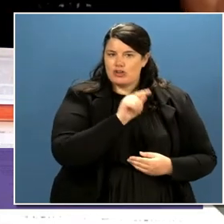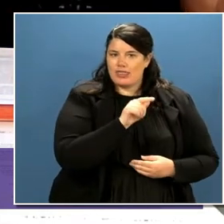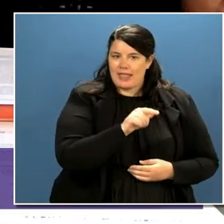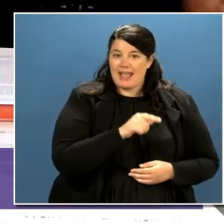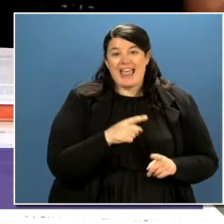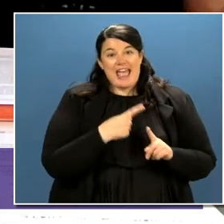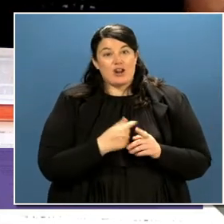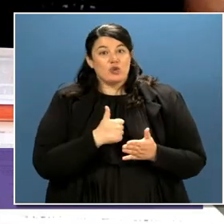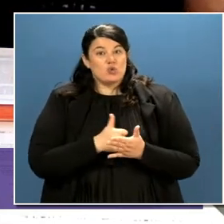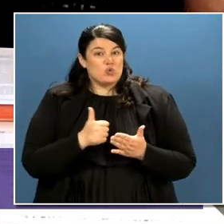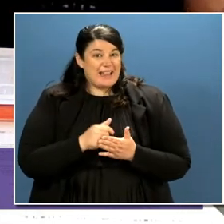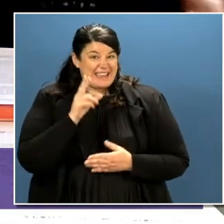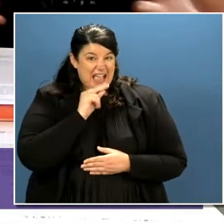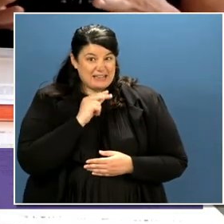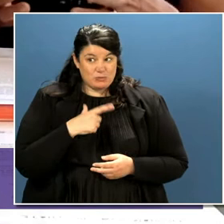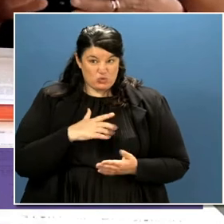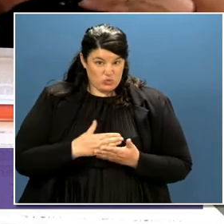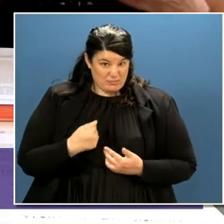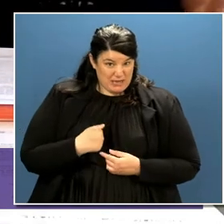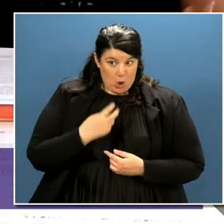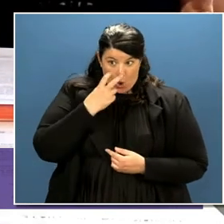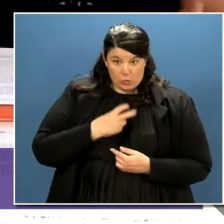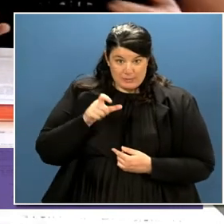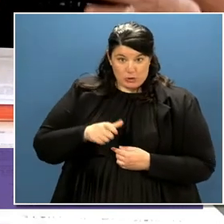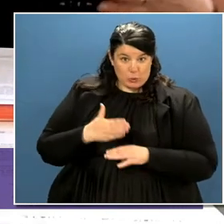I'm the oldest person in the business, and they are typically younger and we